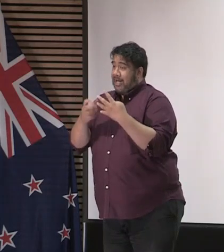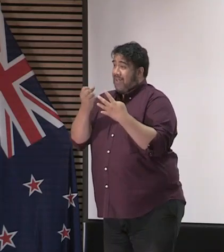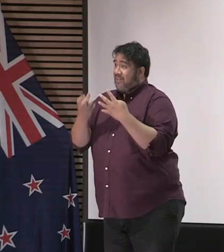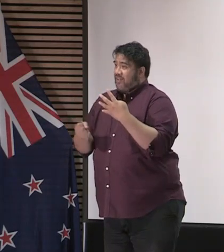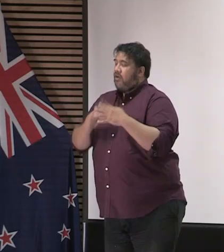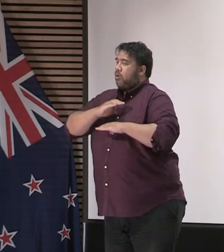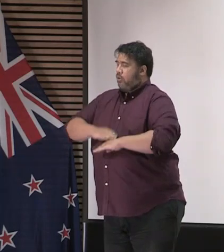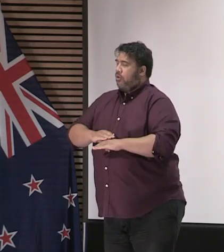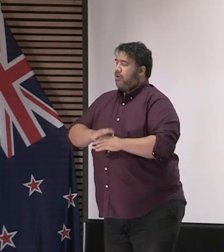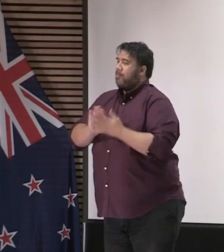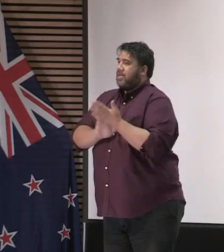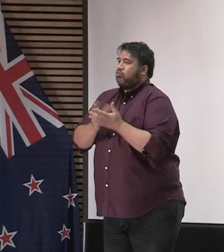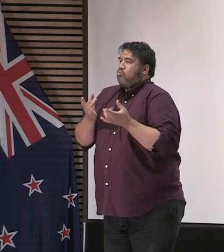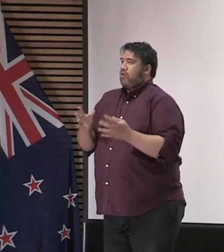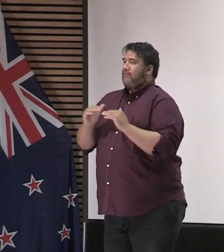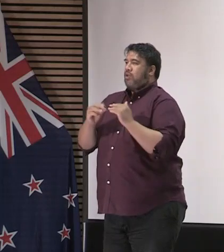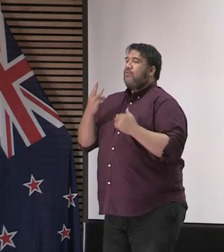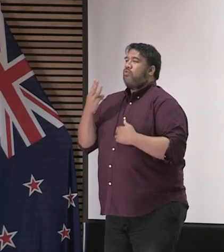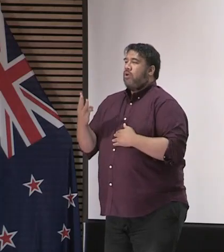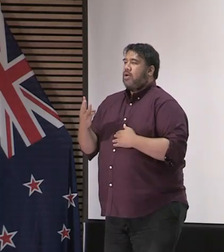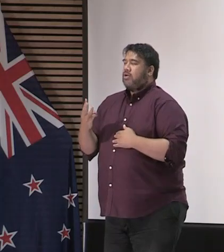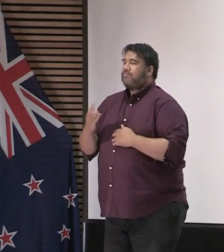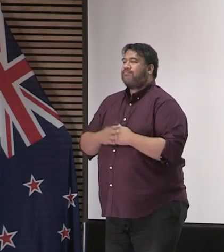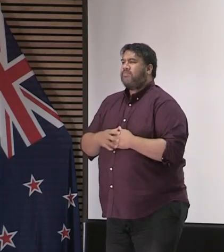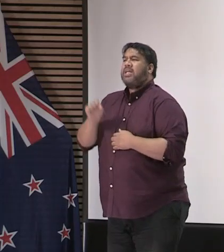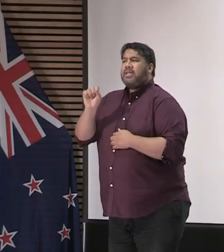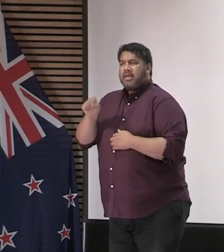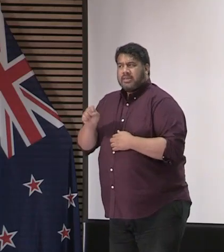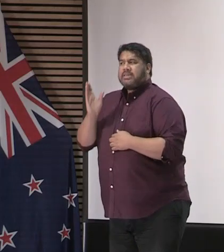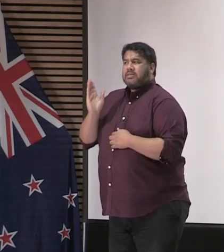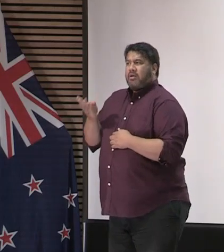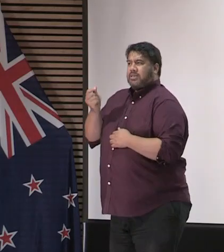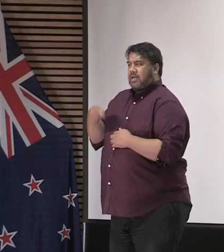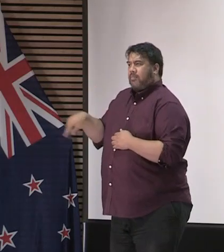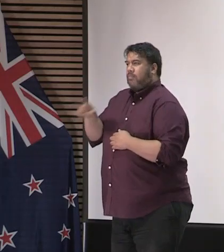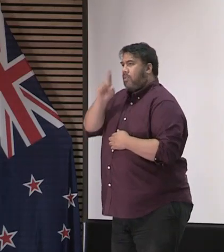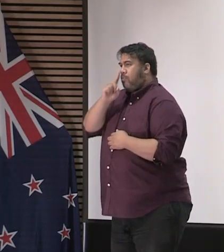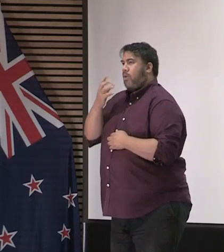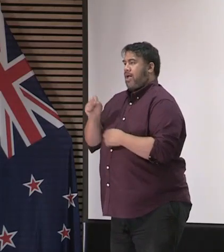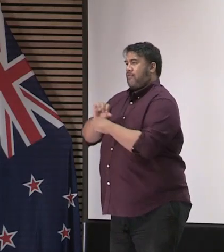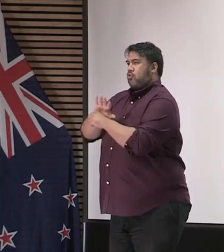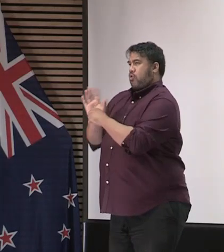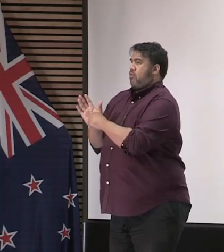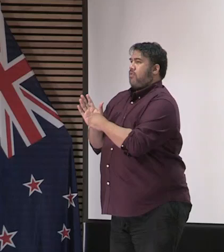significant number of cases each day. However, as you will